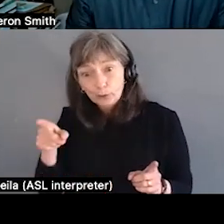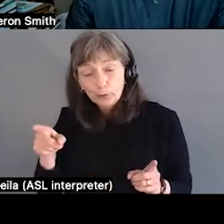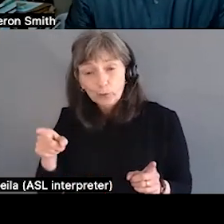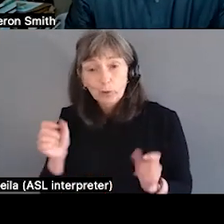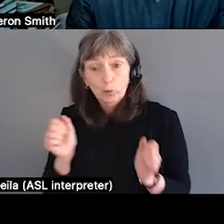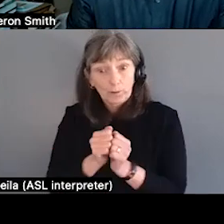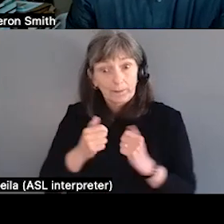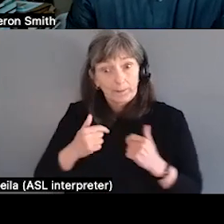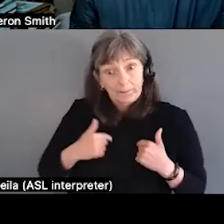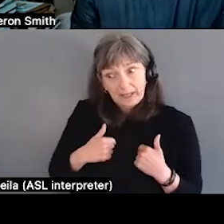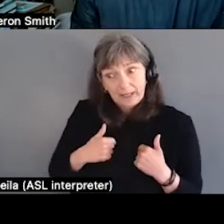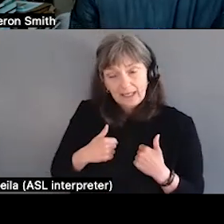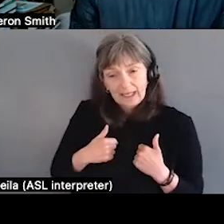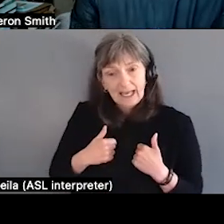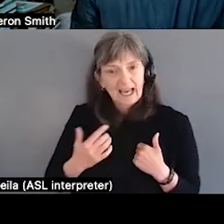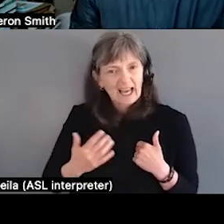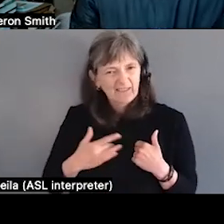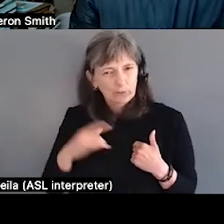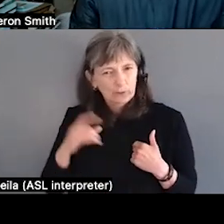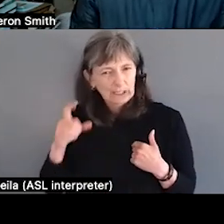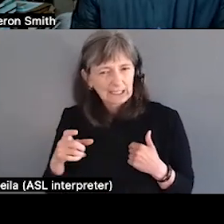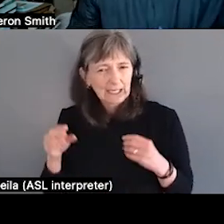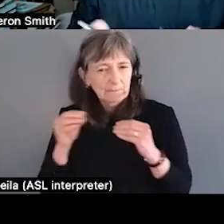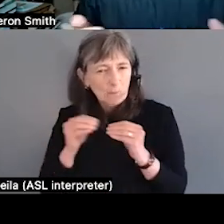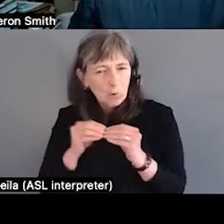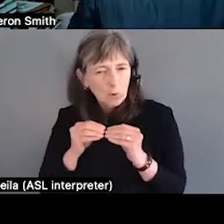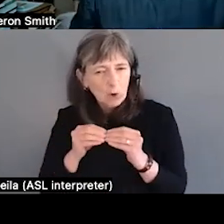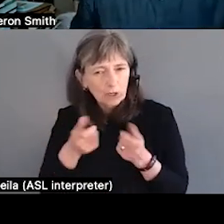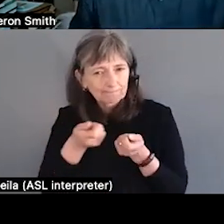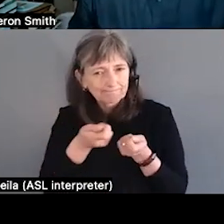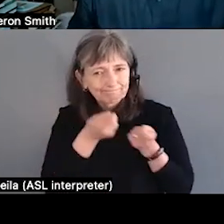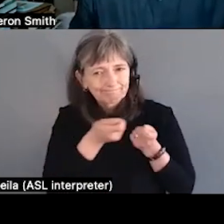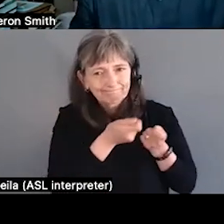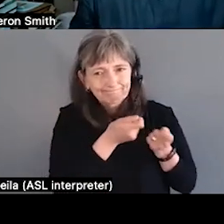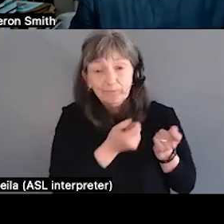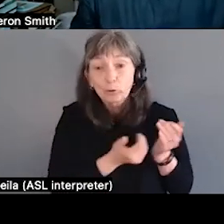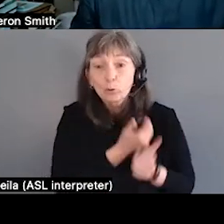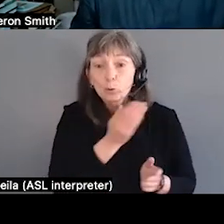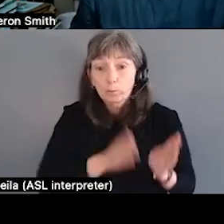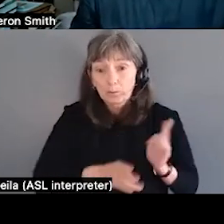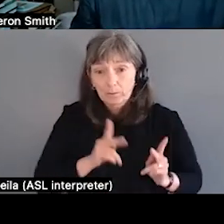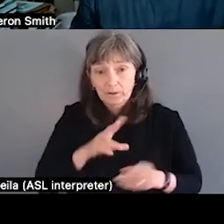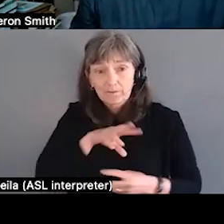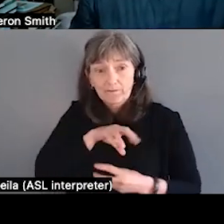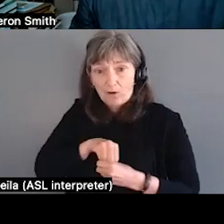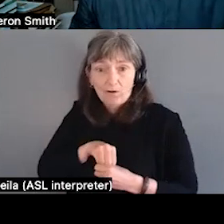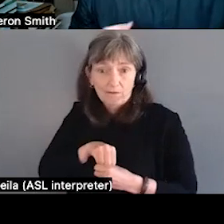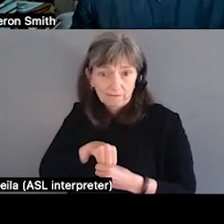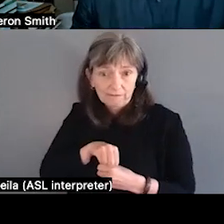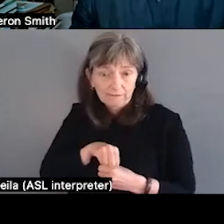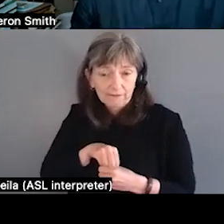new converts to this particular cause and also inputting into Thema itself. There may be things